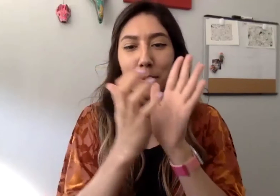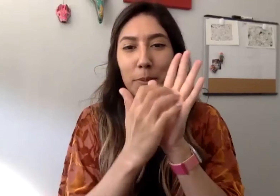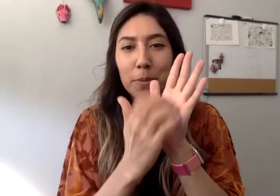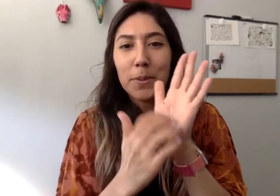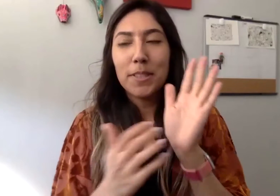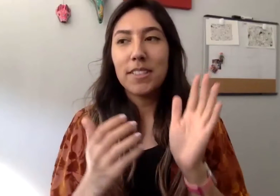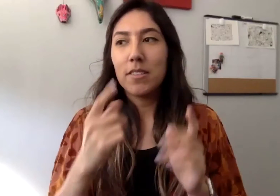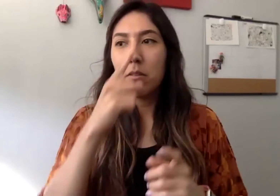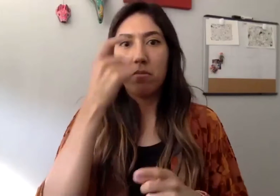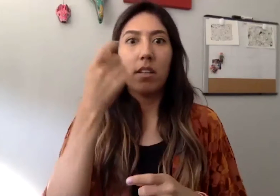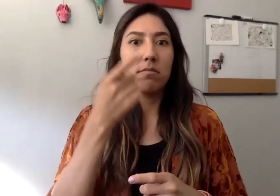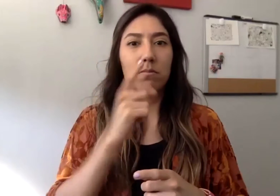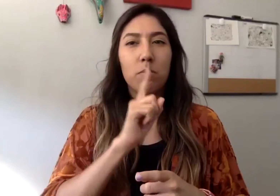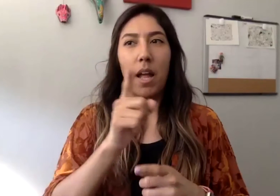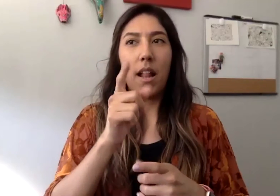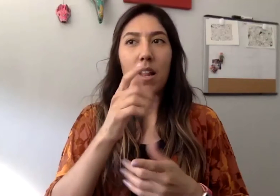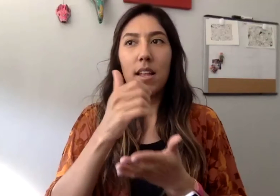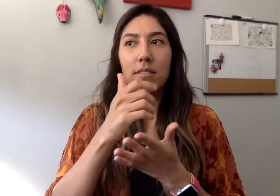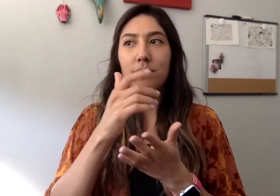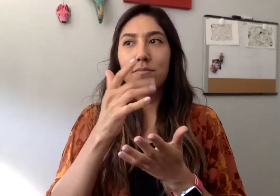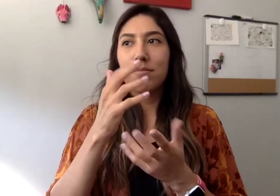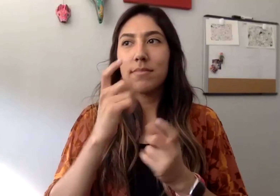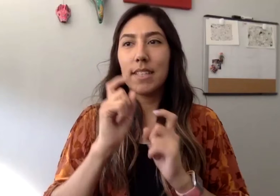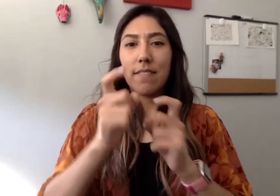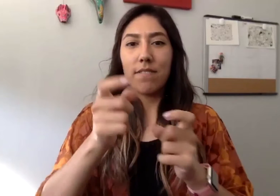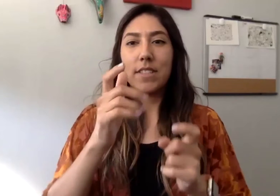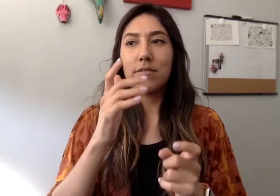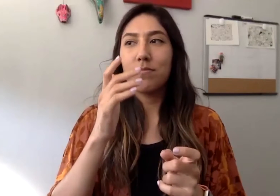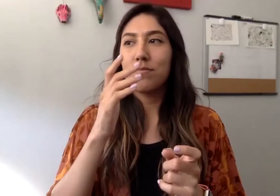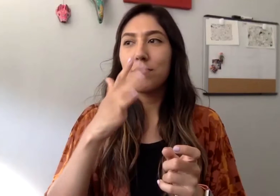really added more to the to the artwork it.